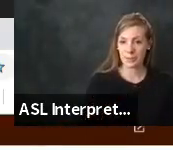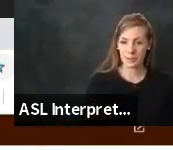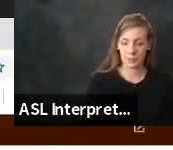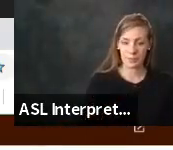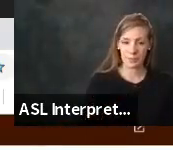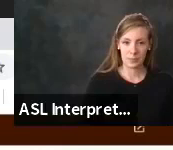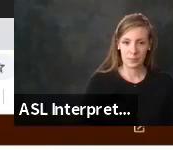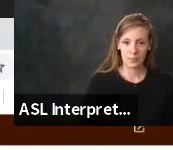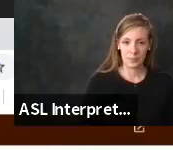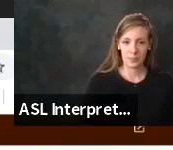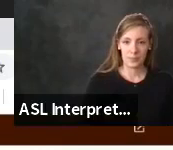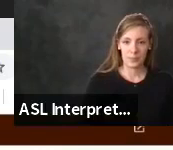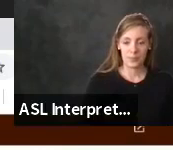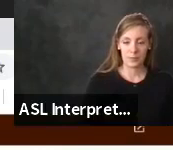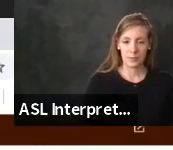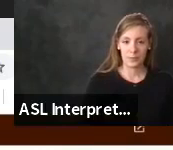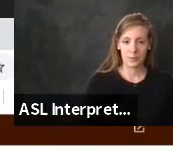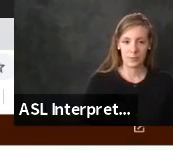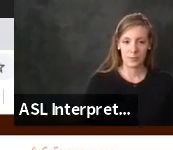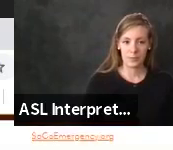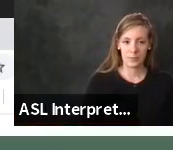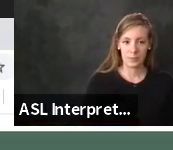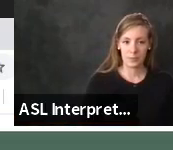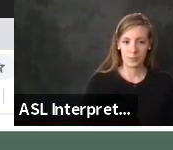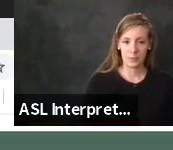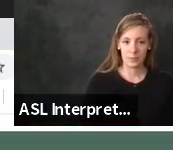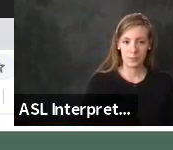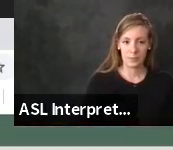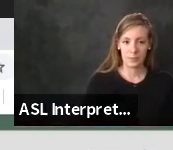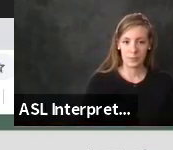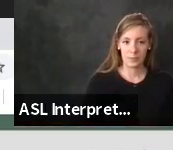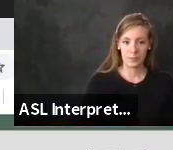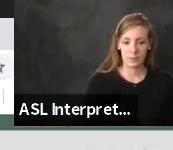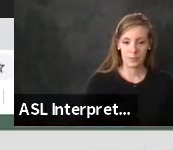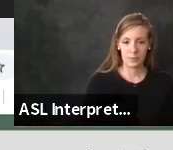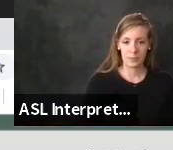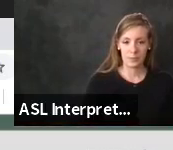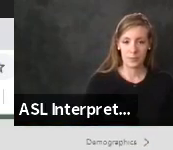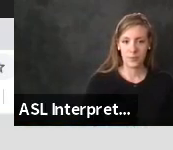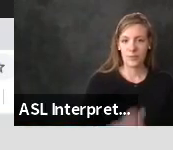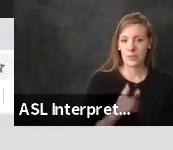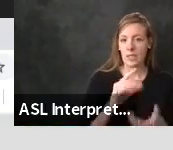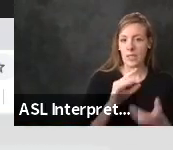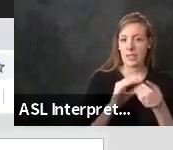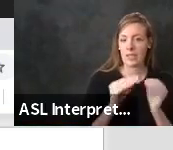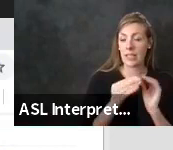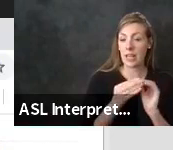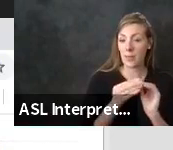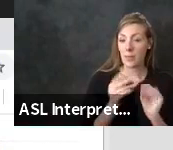You can see on this page the number of vaccine doses administered by provider,